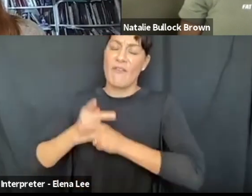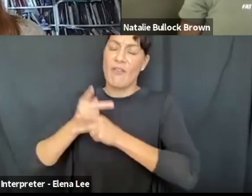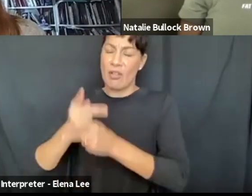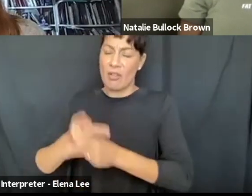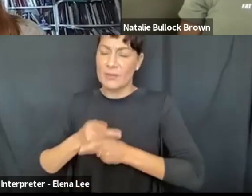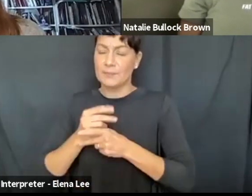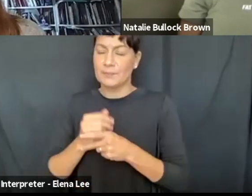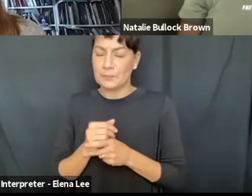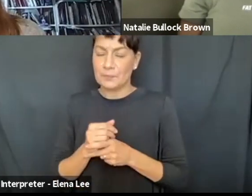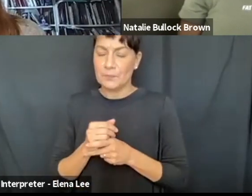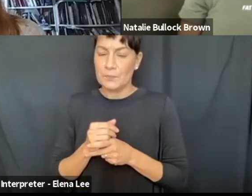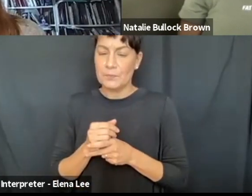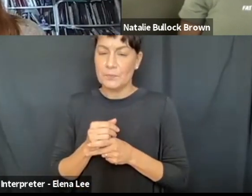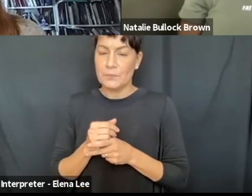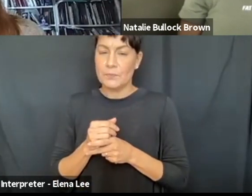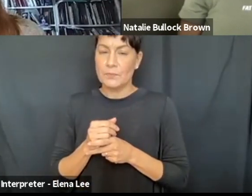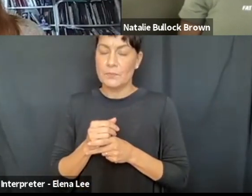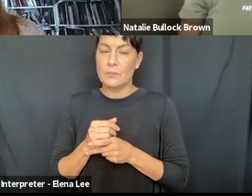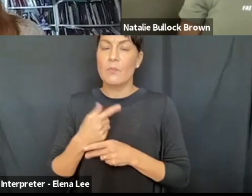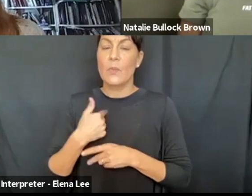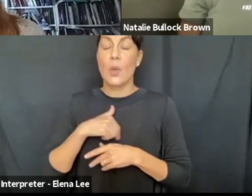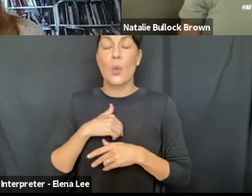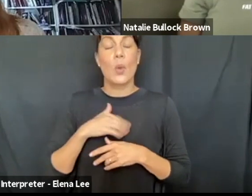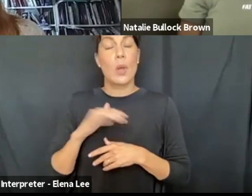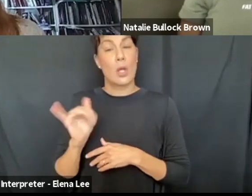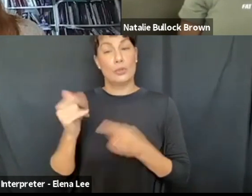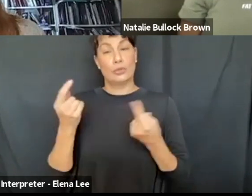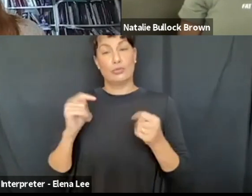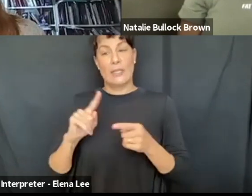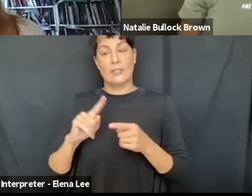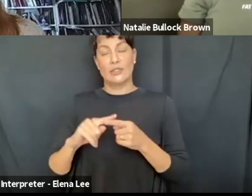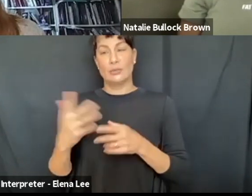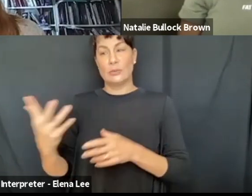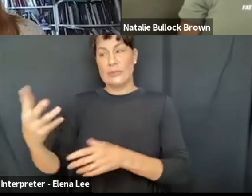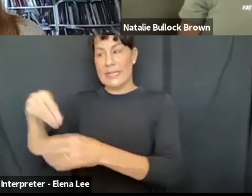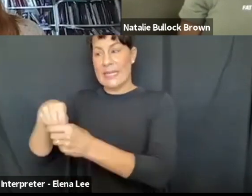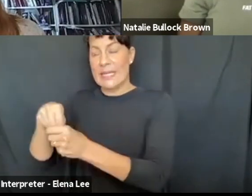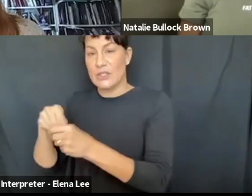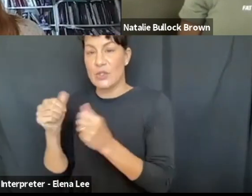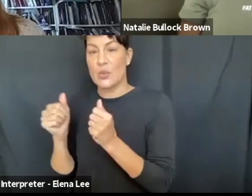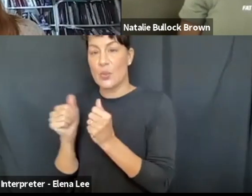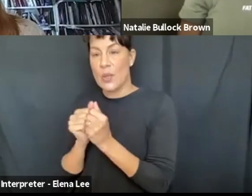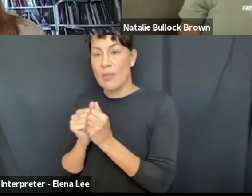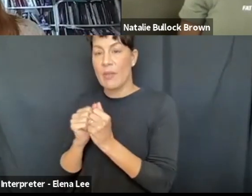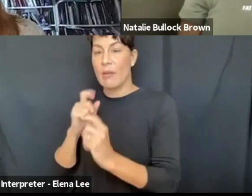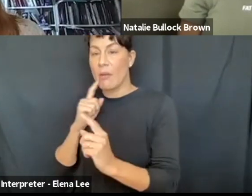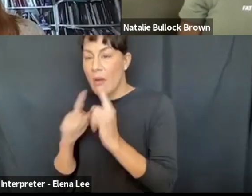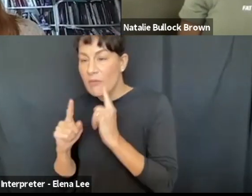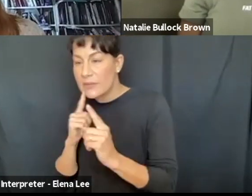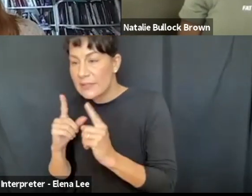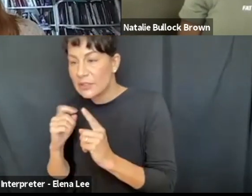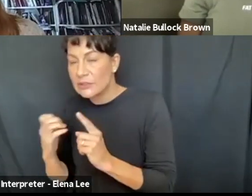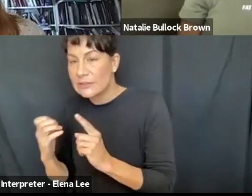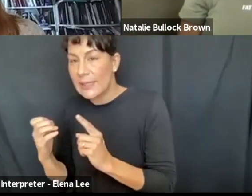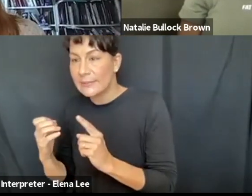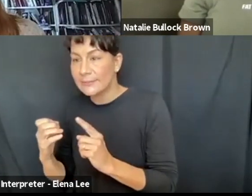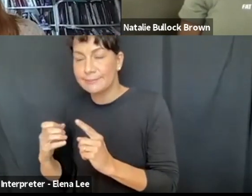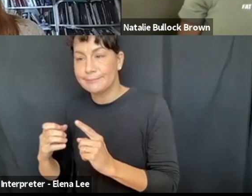But we're also trying to engage with the conversations and disruptions that are happening in our own field